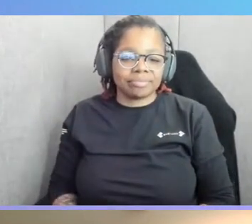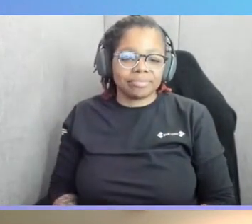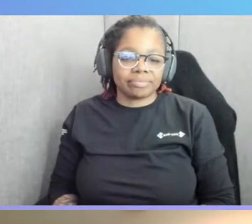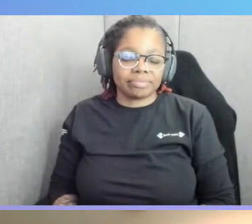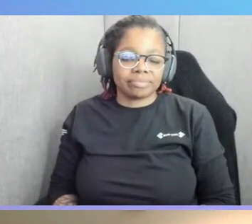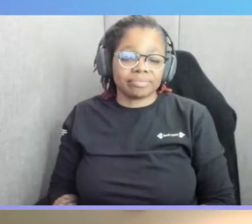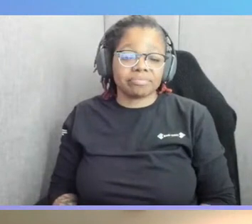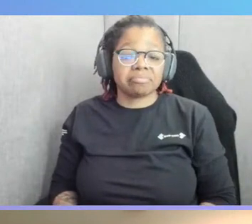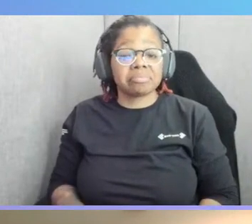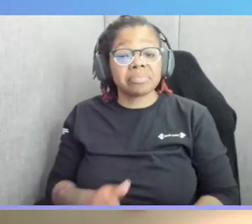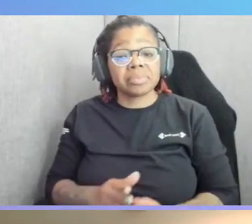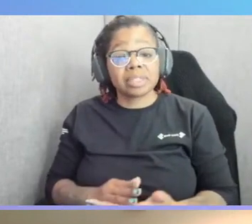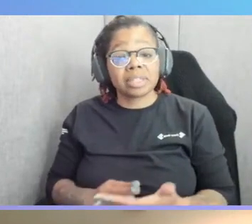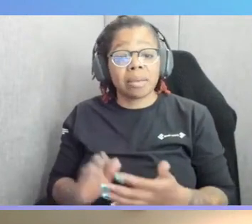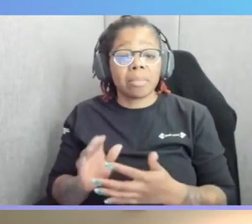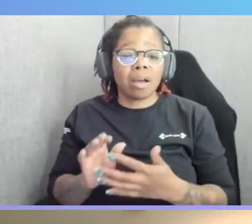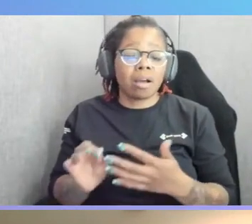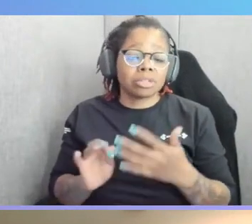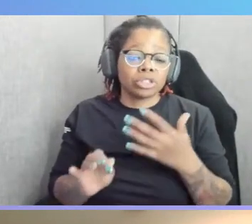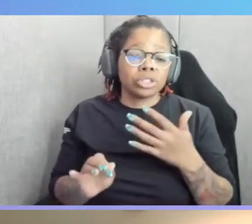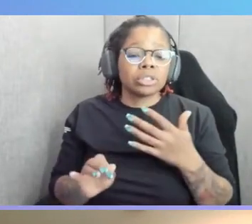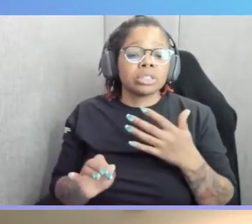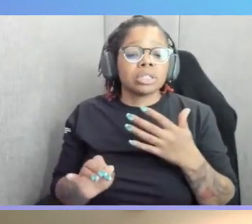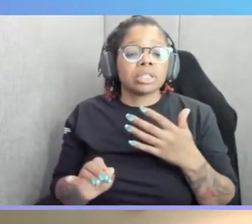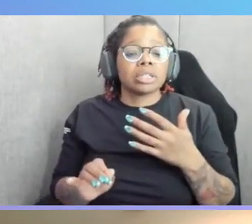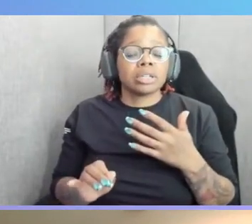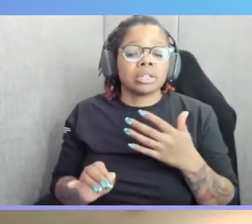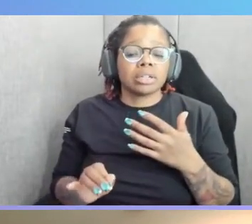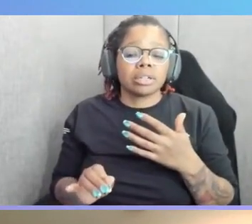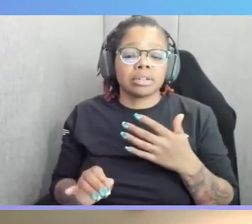the options, uh, were um, whether they wanted to know that